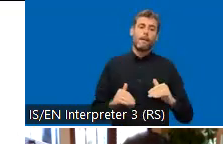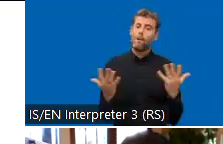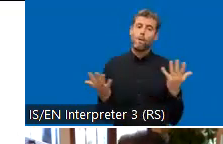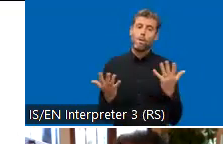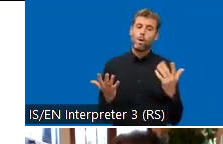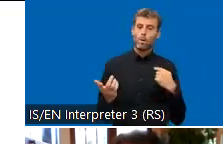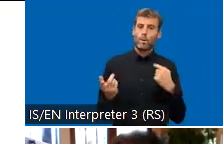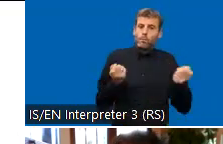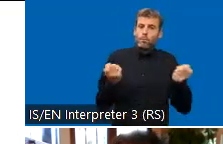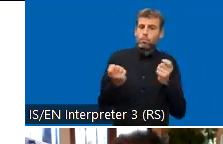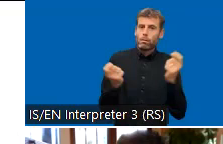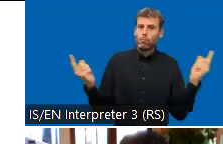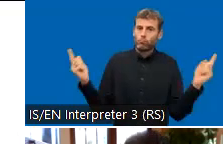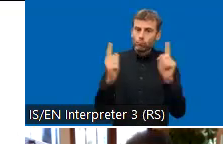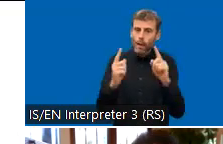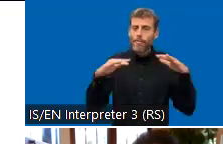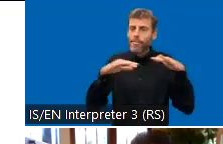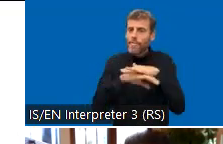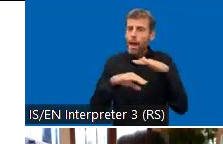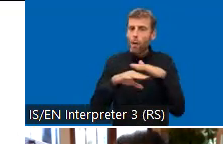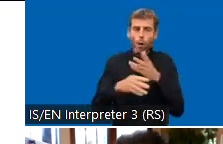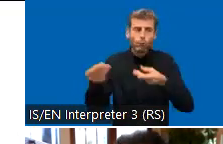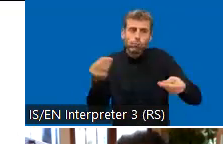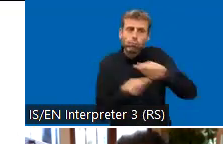How do we communicate with each other? So as a member of IAAP,